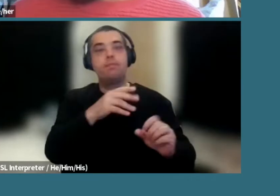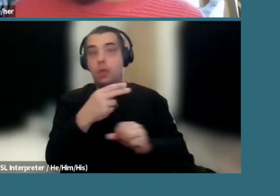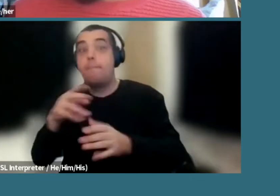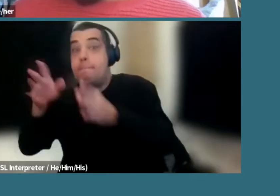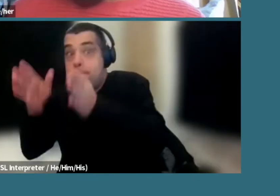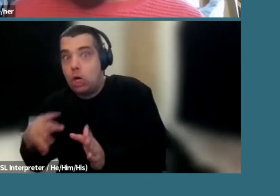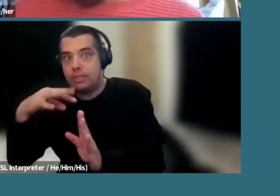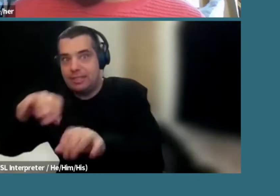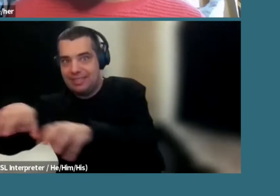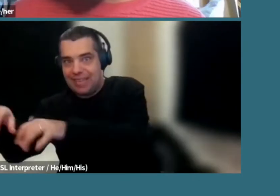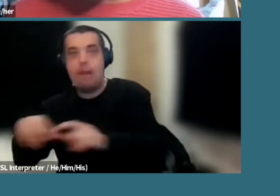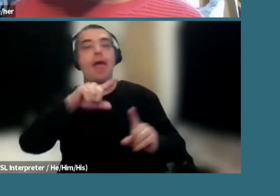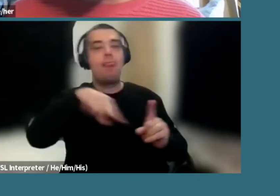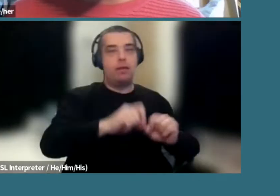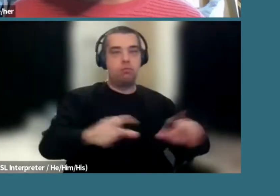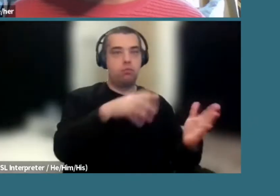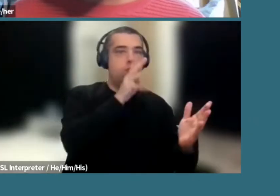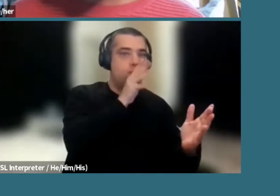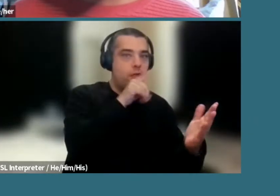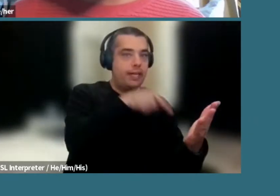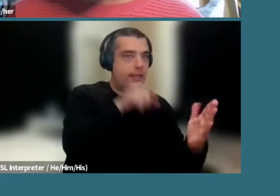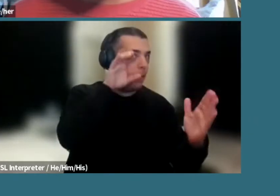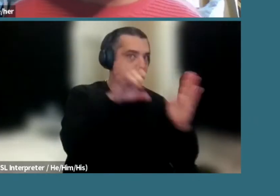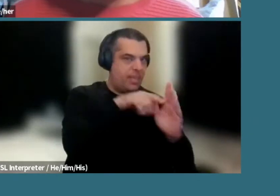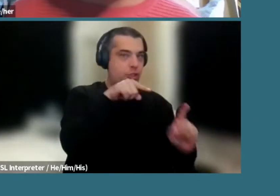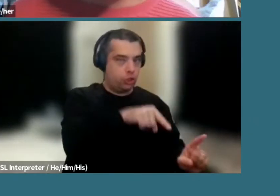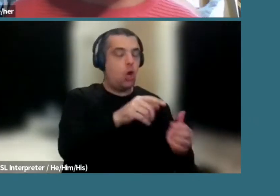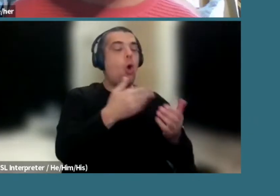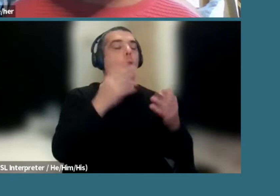And then it will read to me what this image is, hopefully providing a sufficient